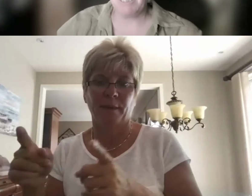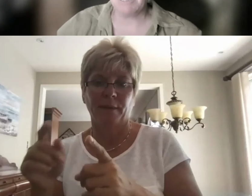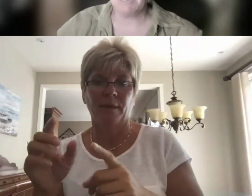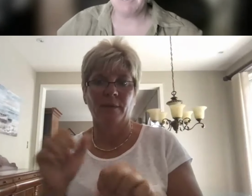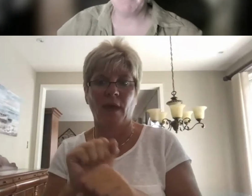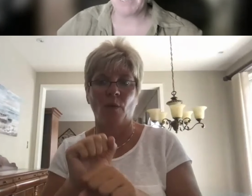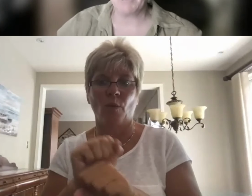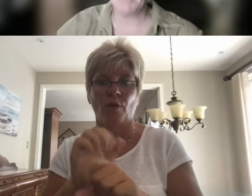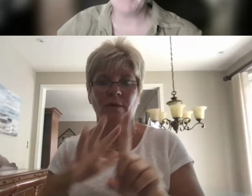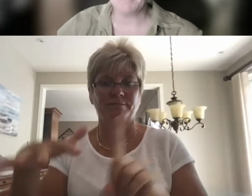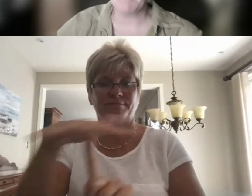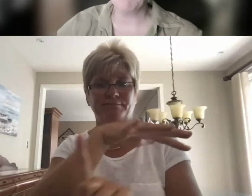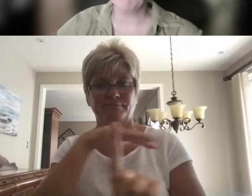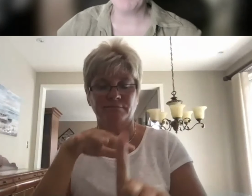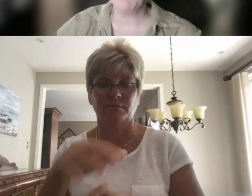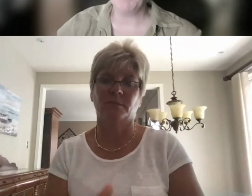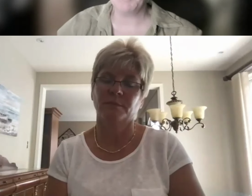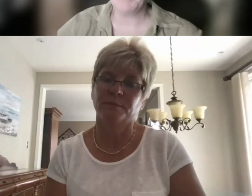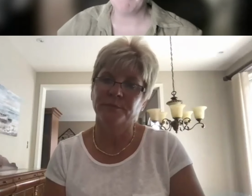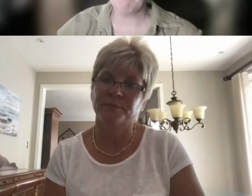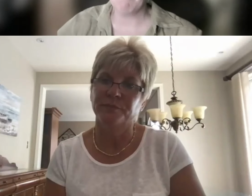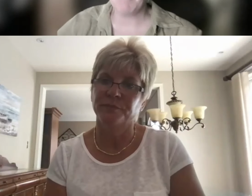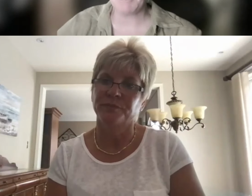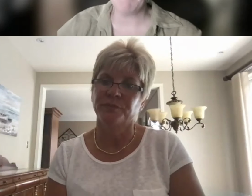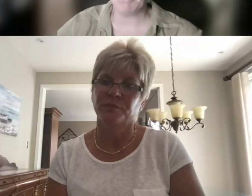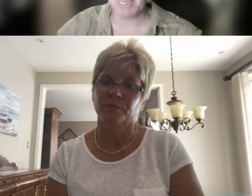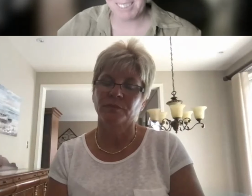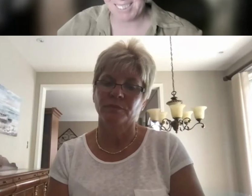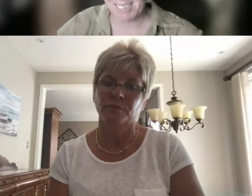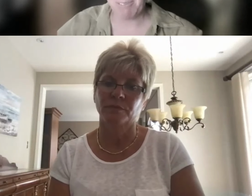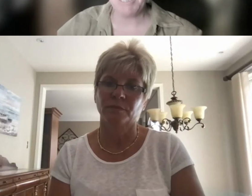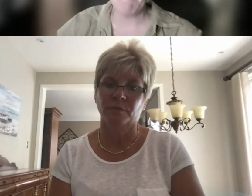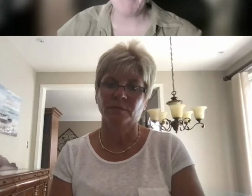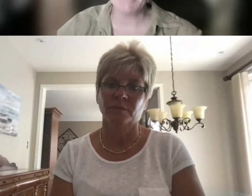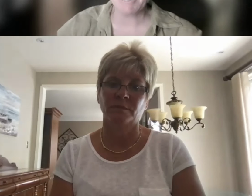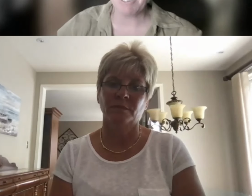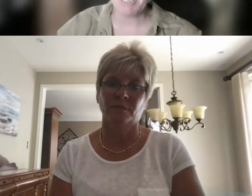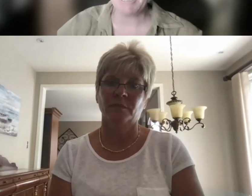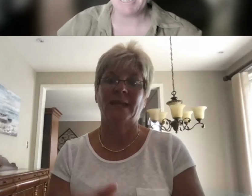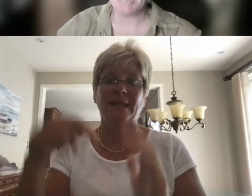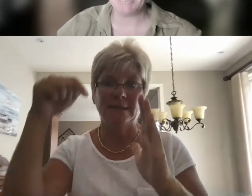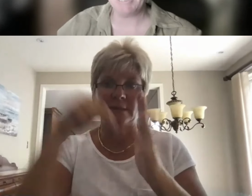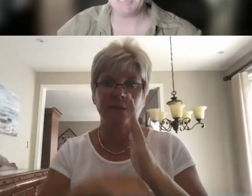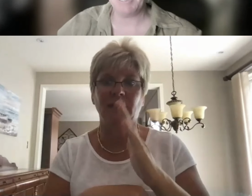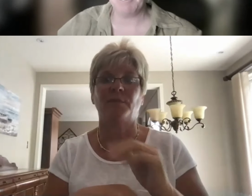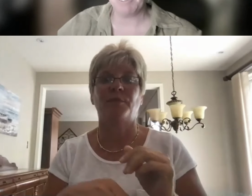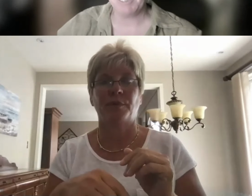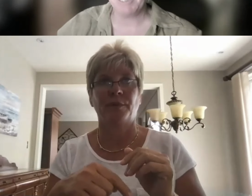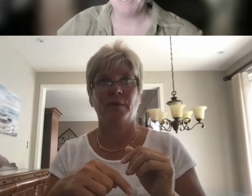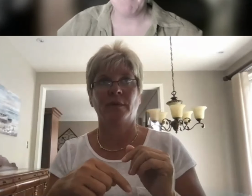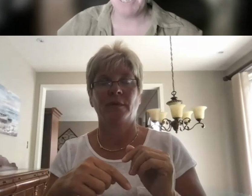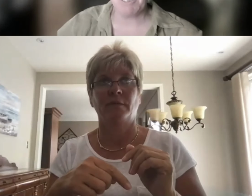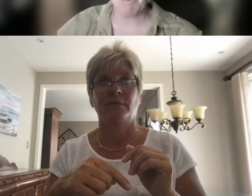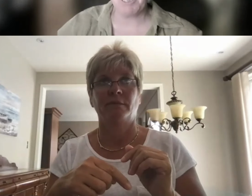Again, it's a very deep fundamental rethinking of what is work?